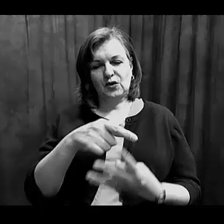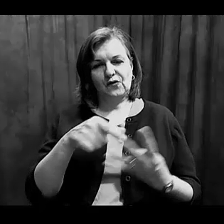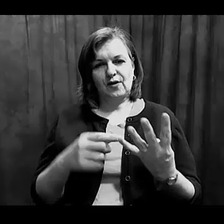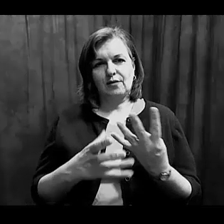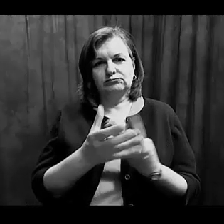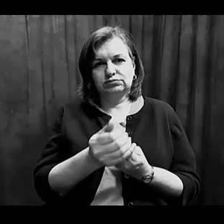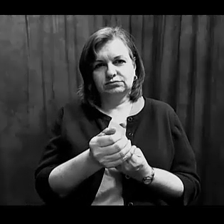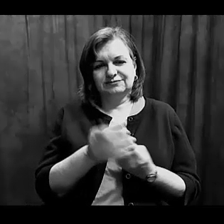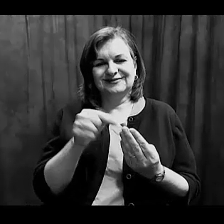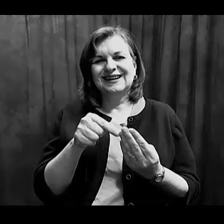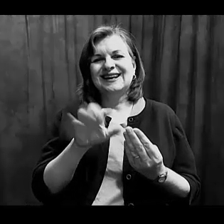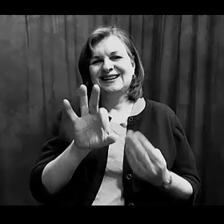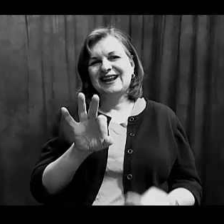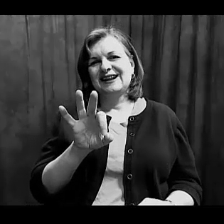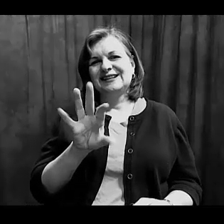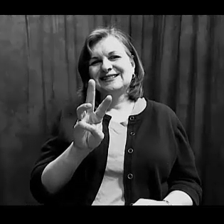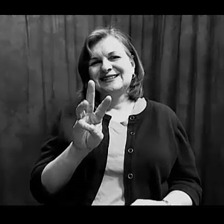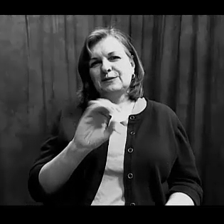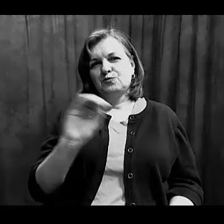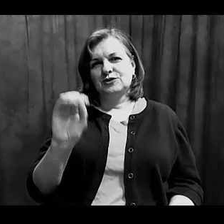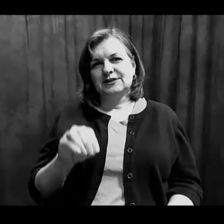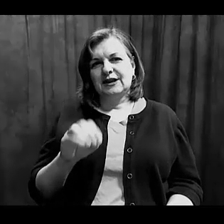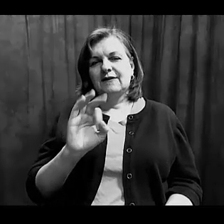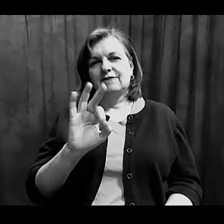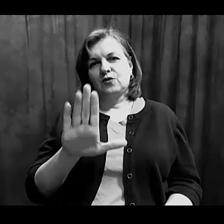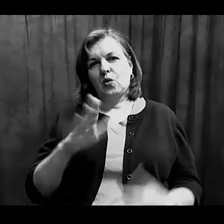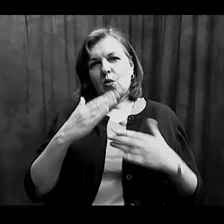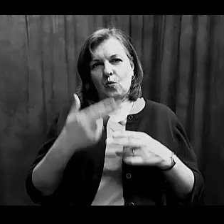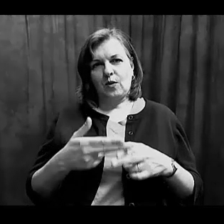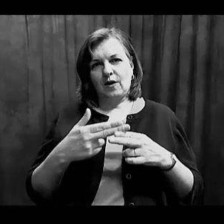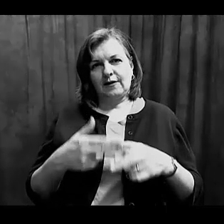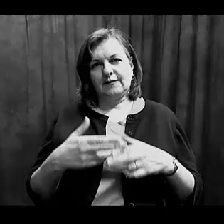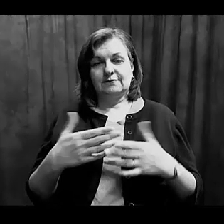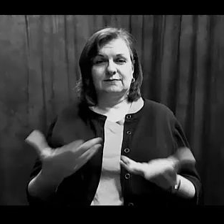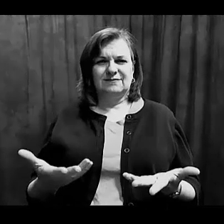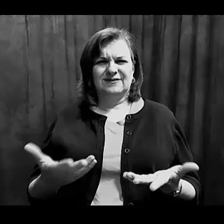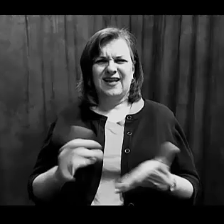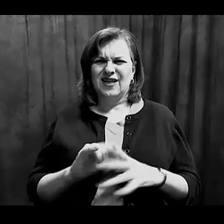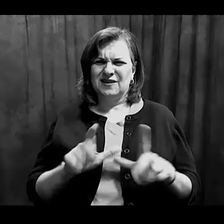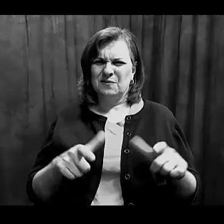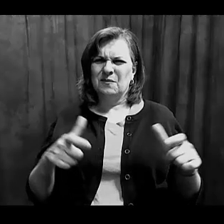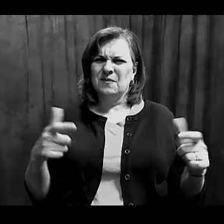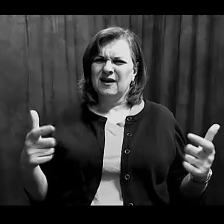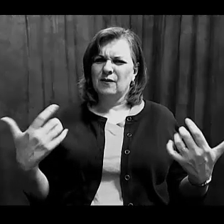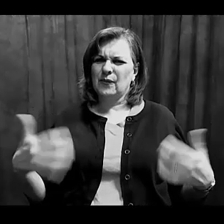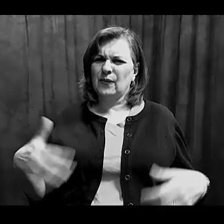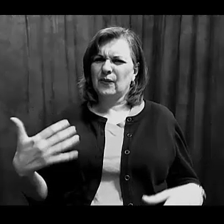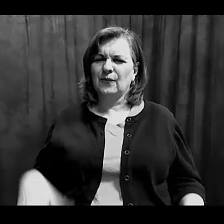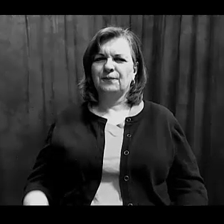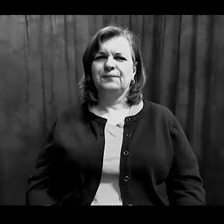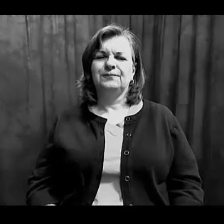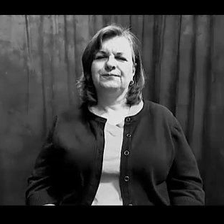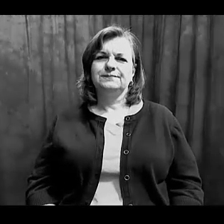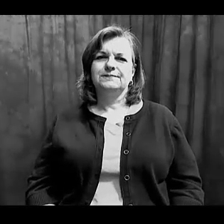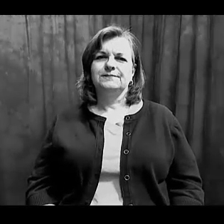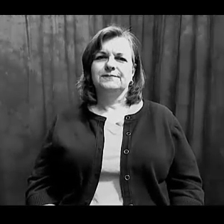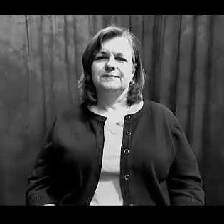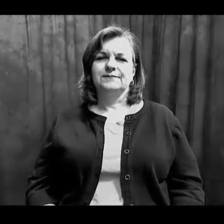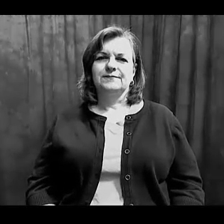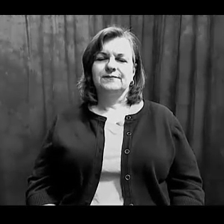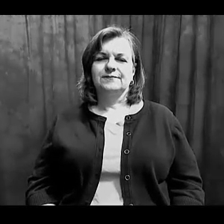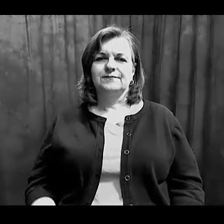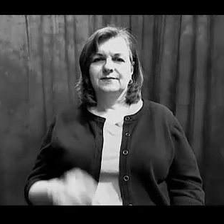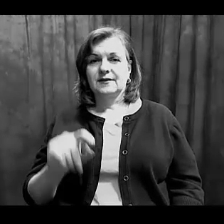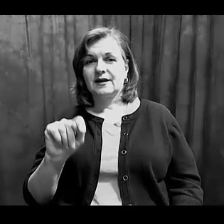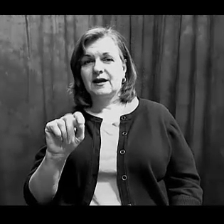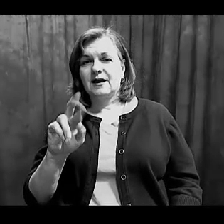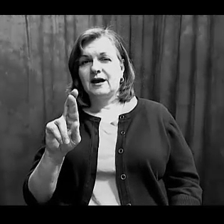those together in your body makeup 96% of your weight --- that's huge right?